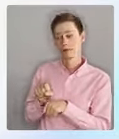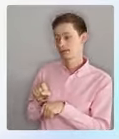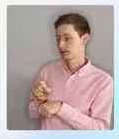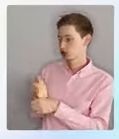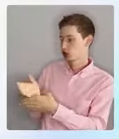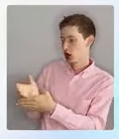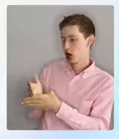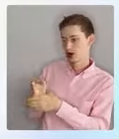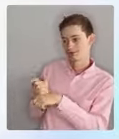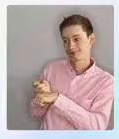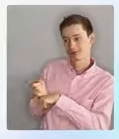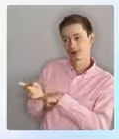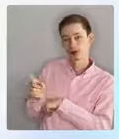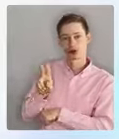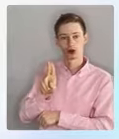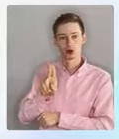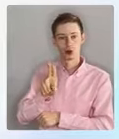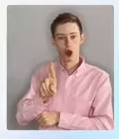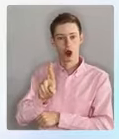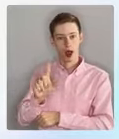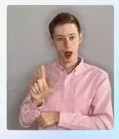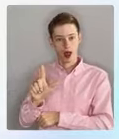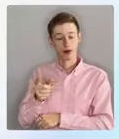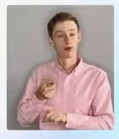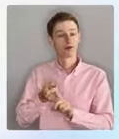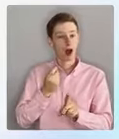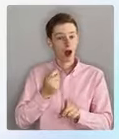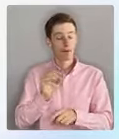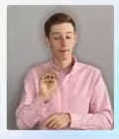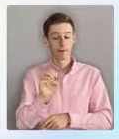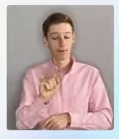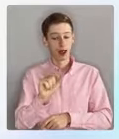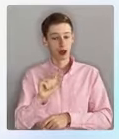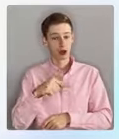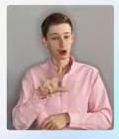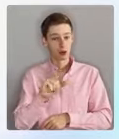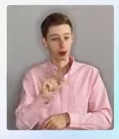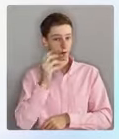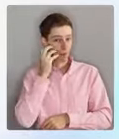Players can share a URL to get together in a destination from the Meta Quest mobile app or in VR.